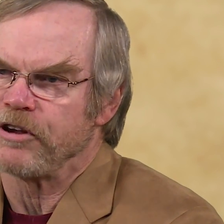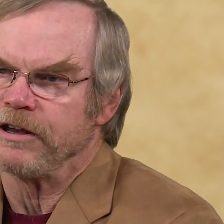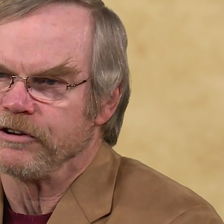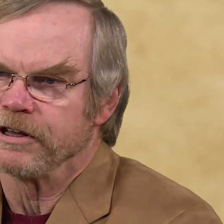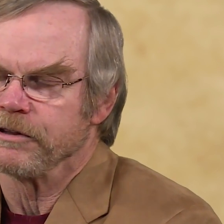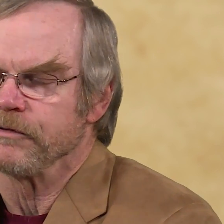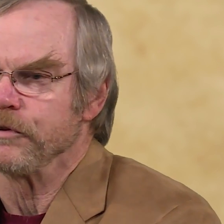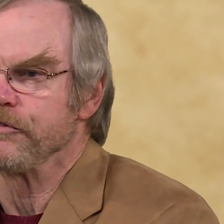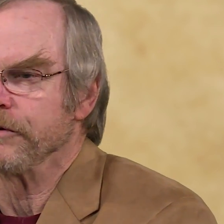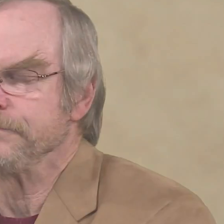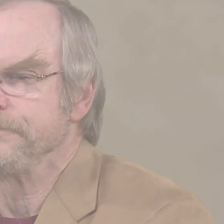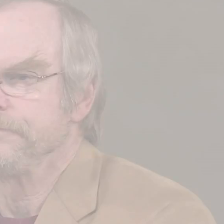changing into the future.